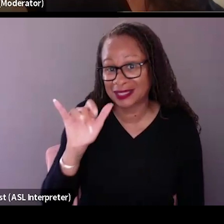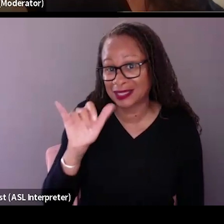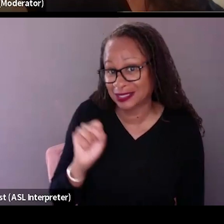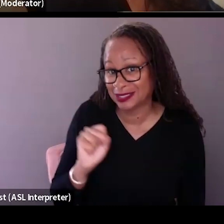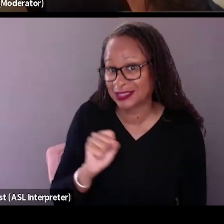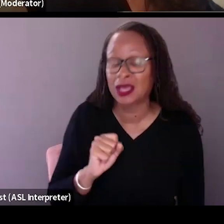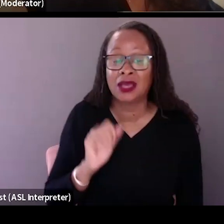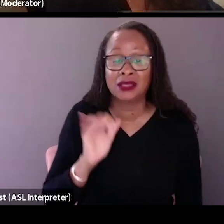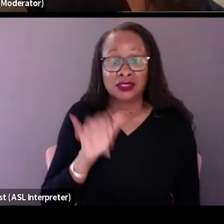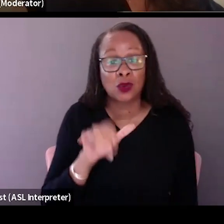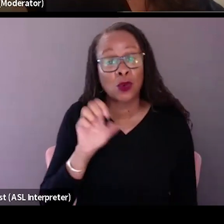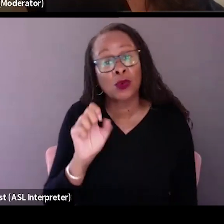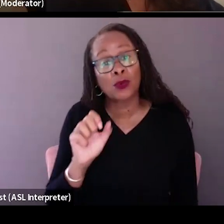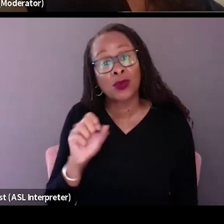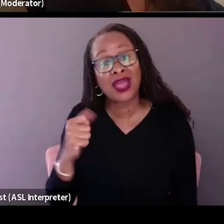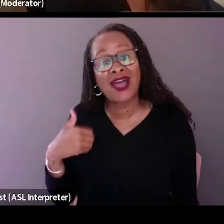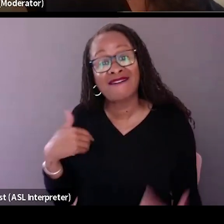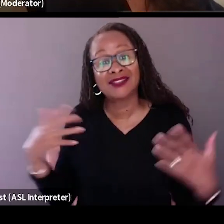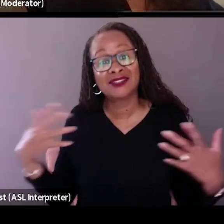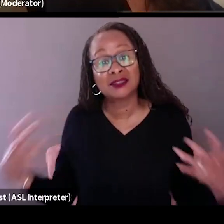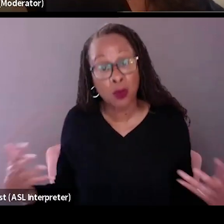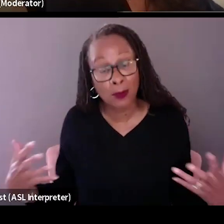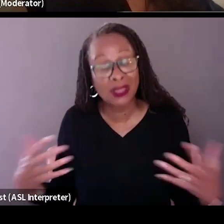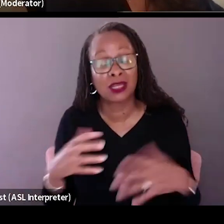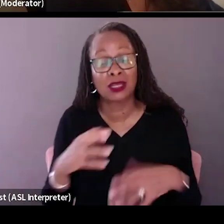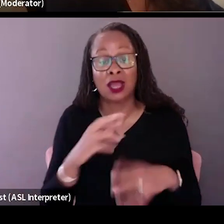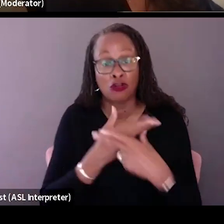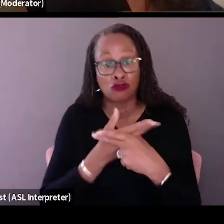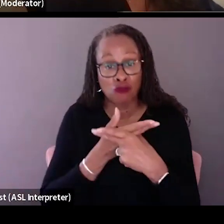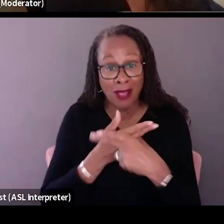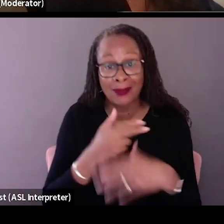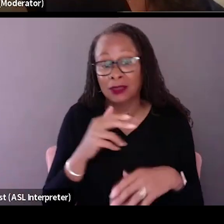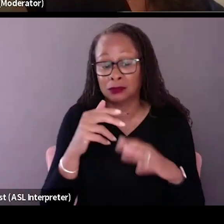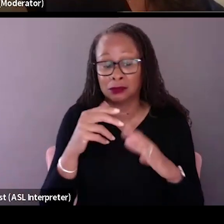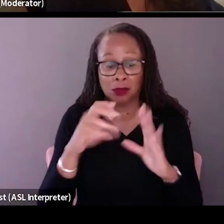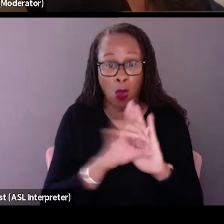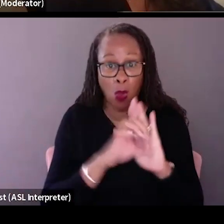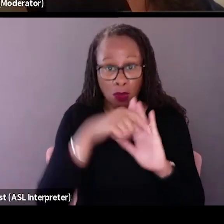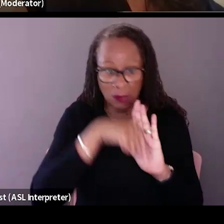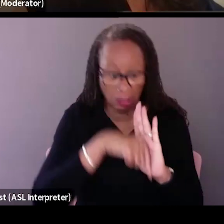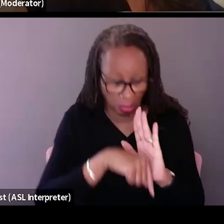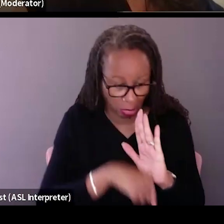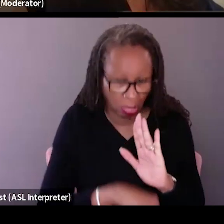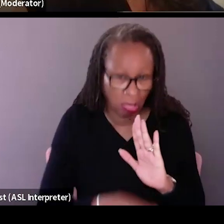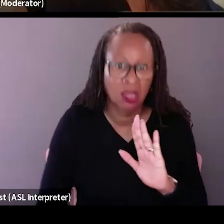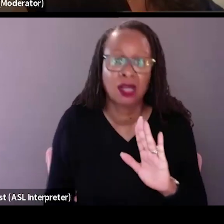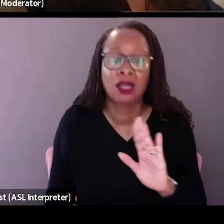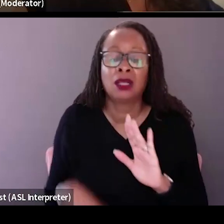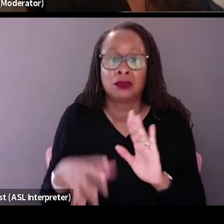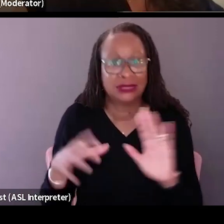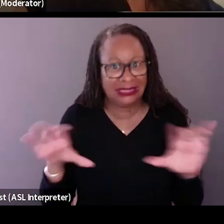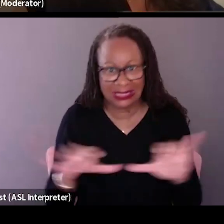like there's so many rabbit holes to go down and we did. You know, we wanted to see if there was any kind of thing